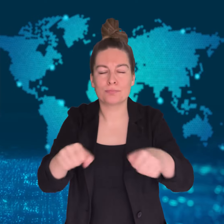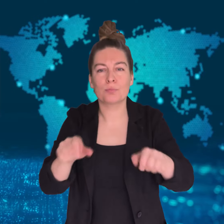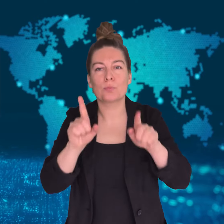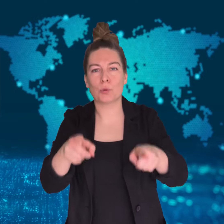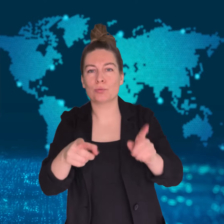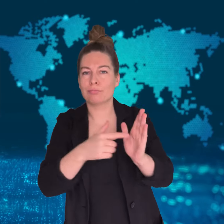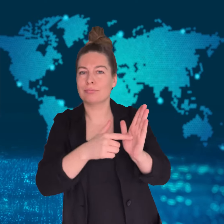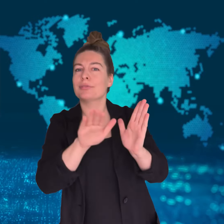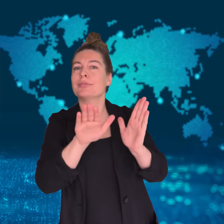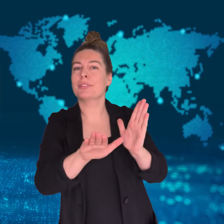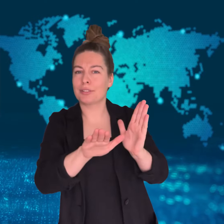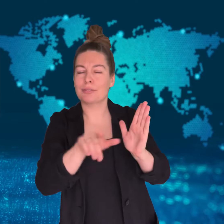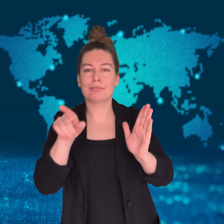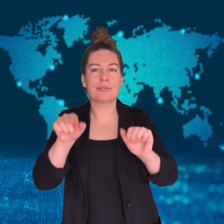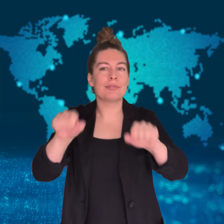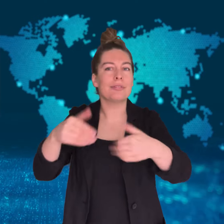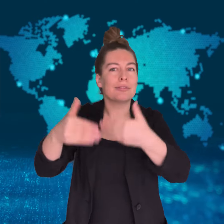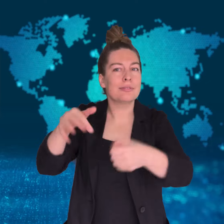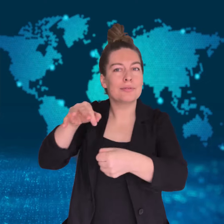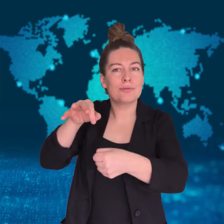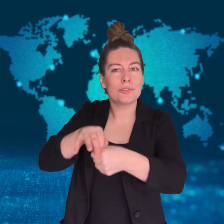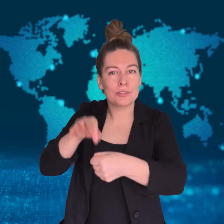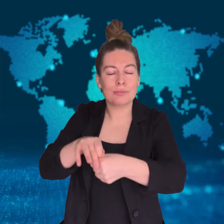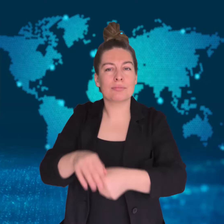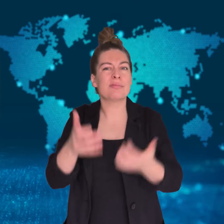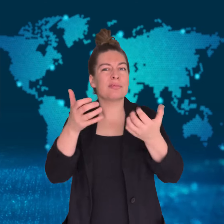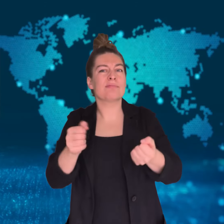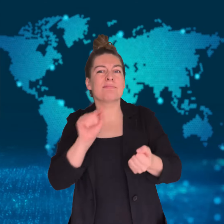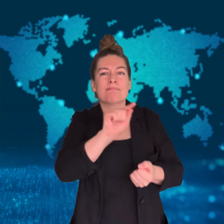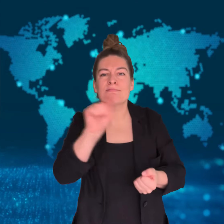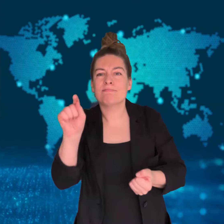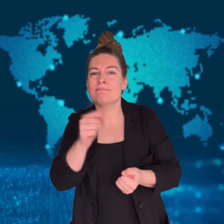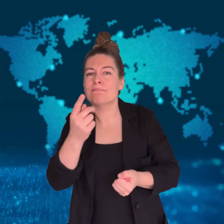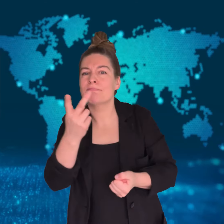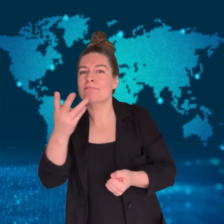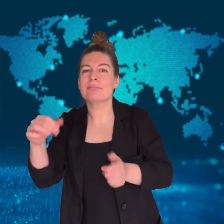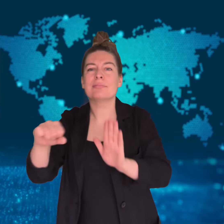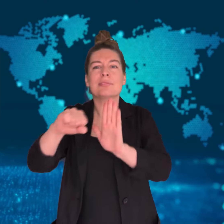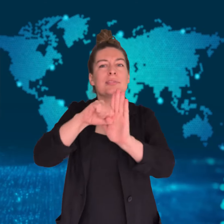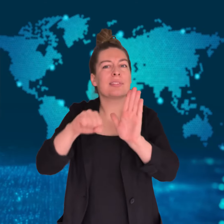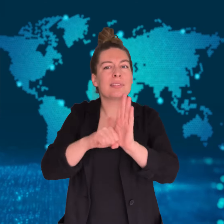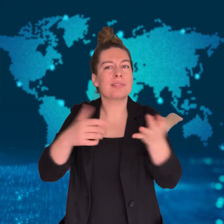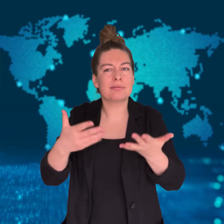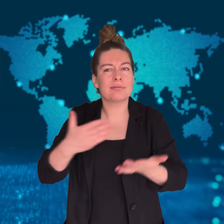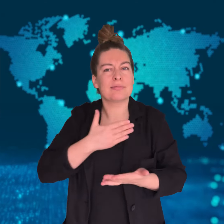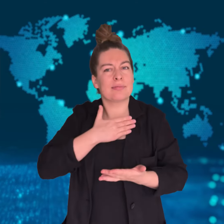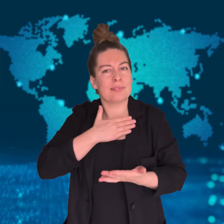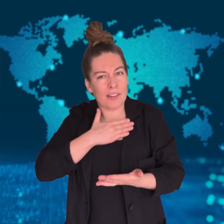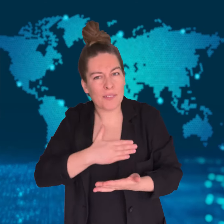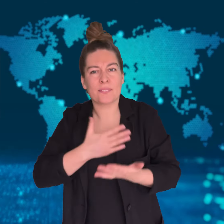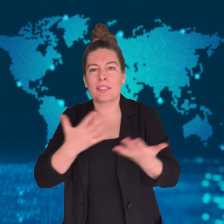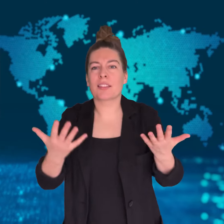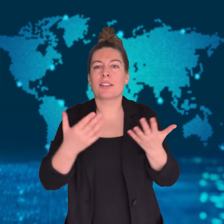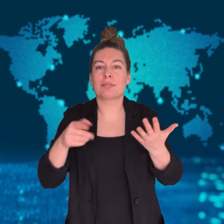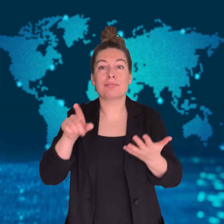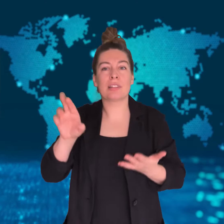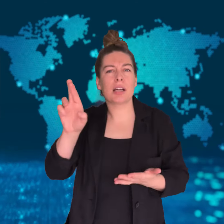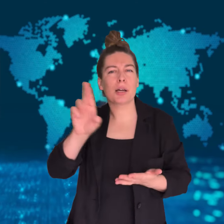Some states had said they would not allow his name to